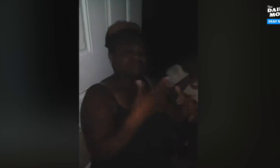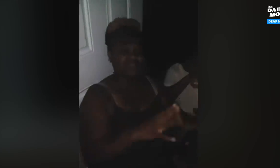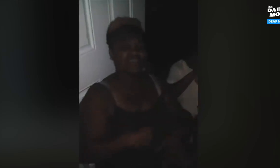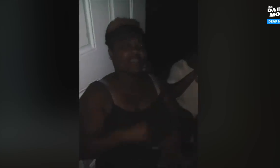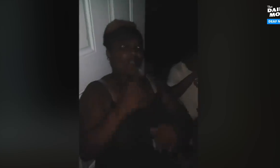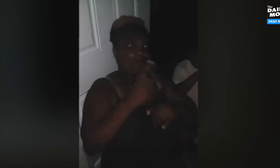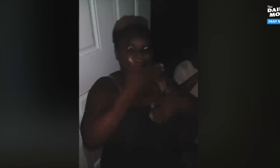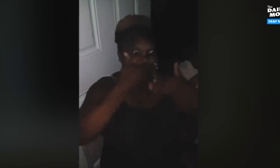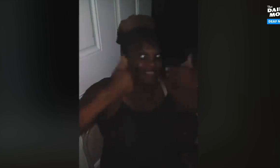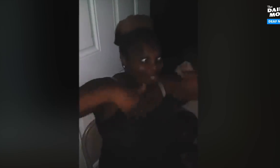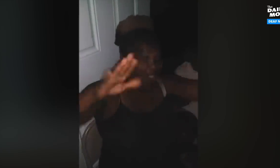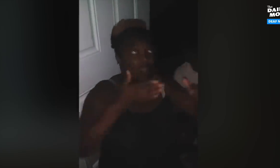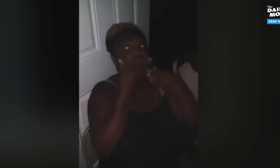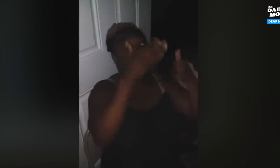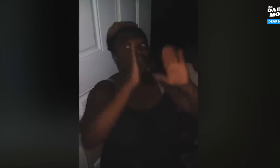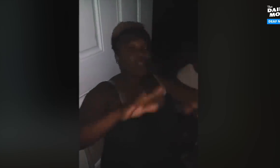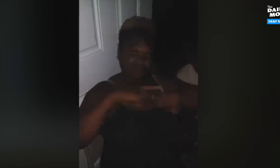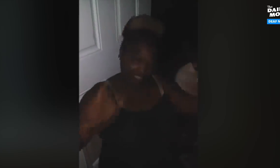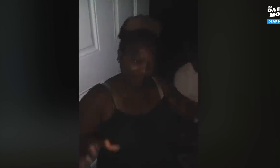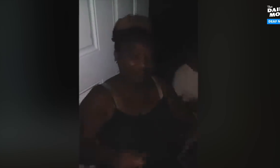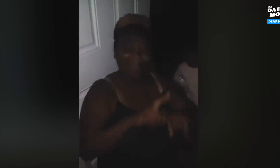I thanked God when the storm was gone,